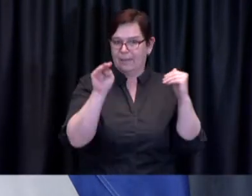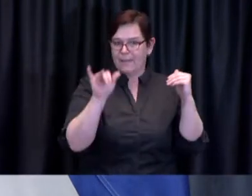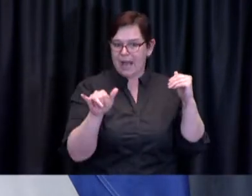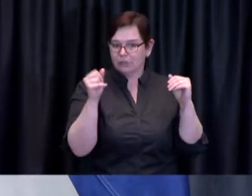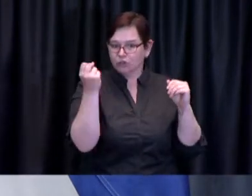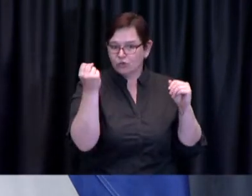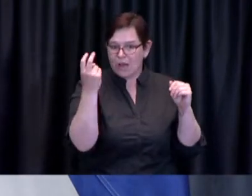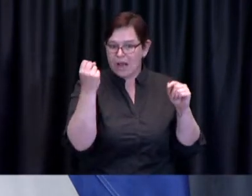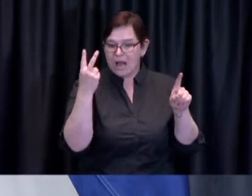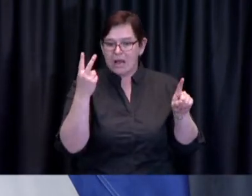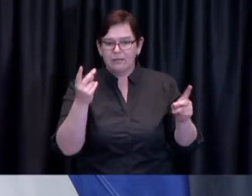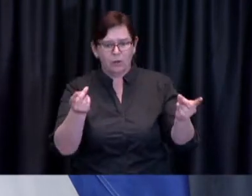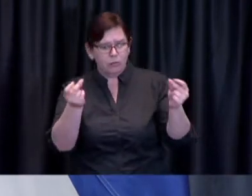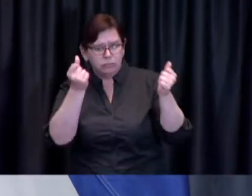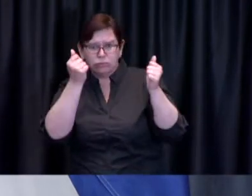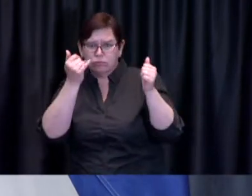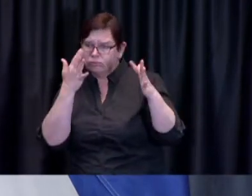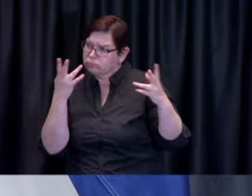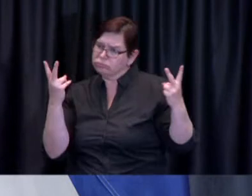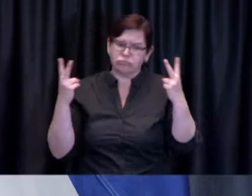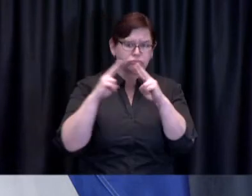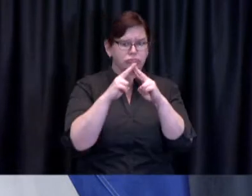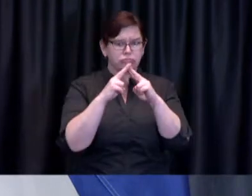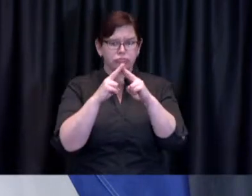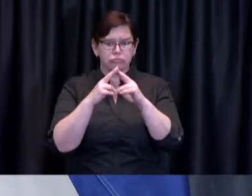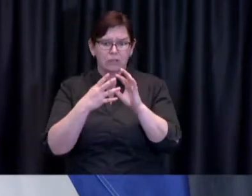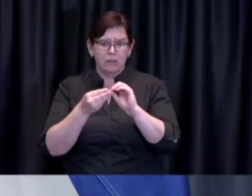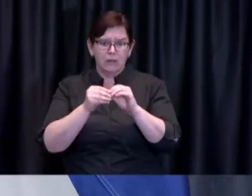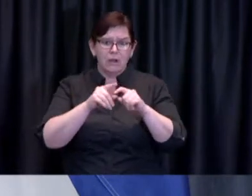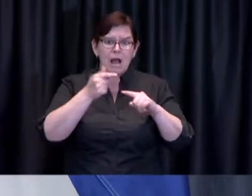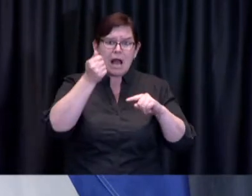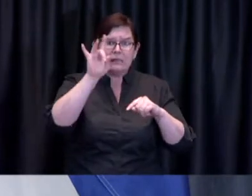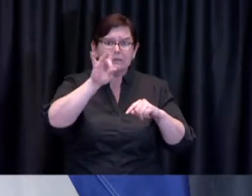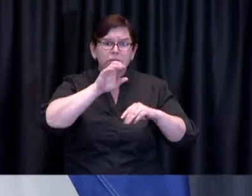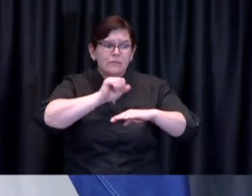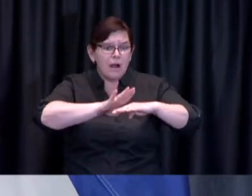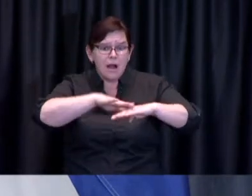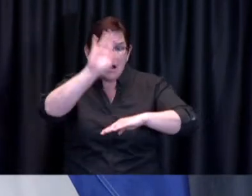increases in the percentage of people aged 18 and older who have received at least one dose of